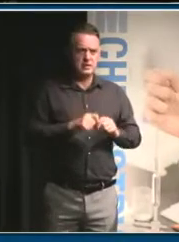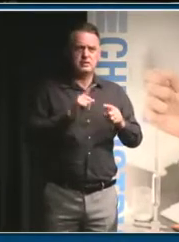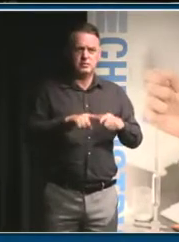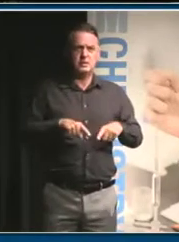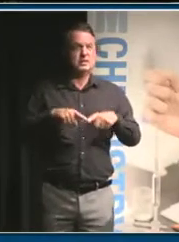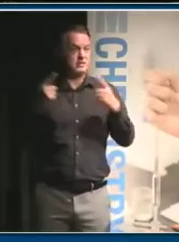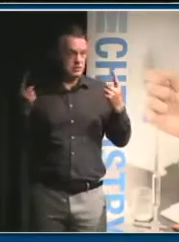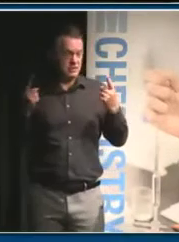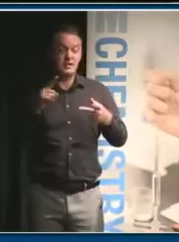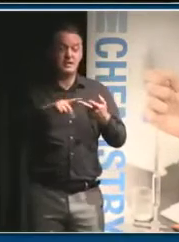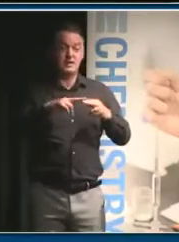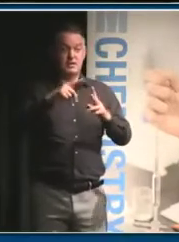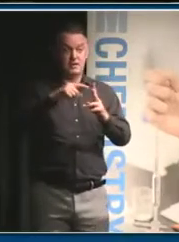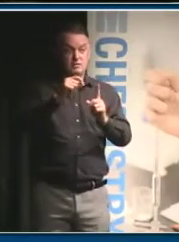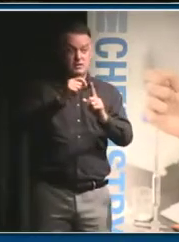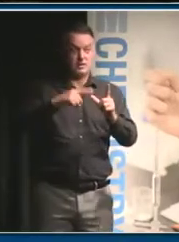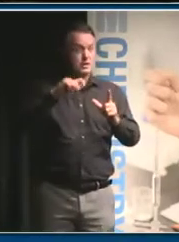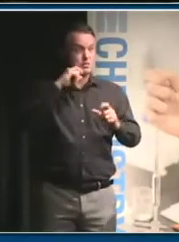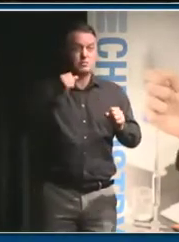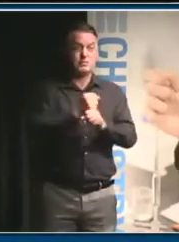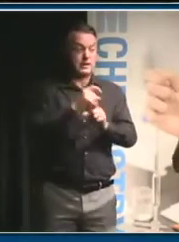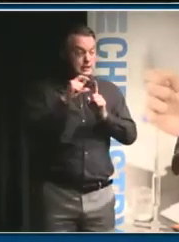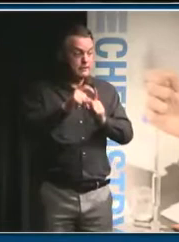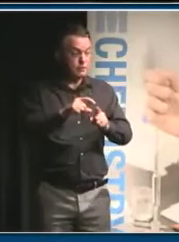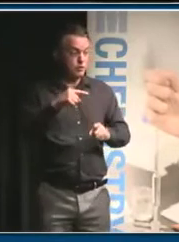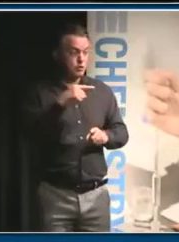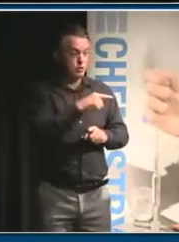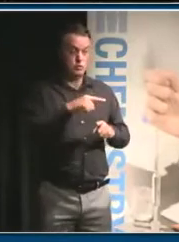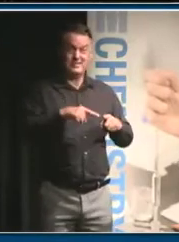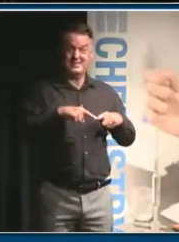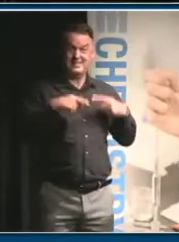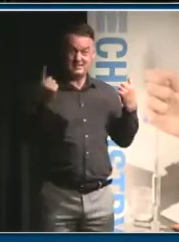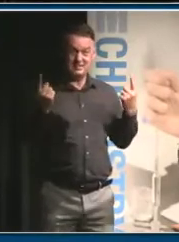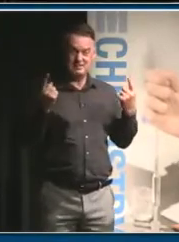the EPA says we're going to make it difficult for you to do different, isn't that orthogonal